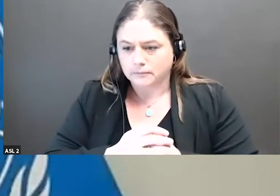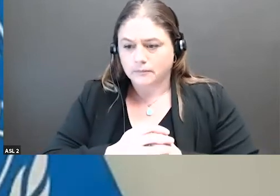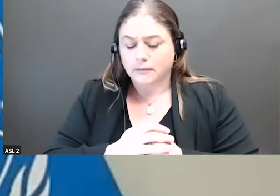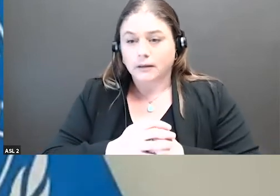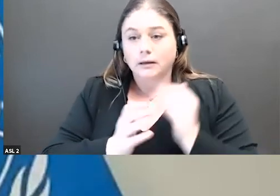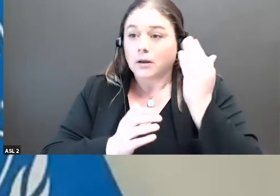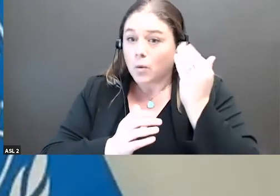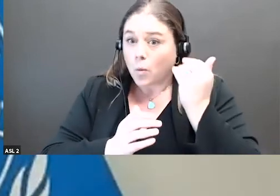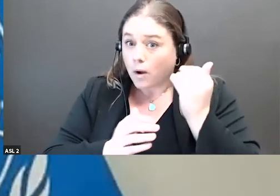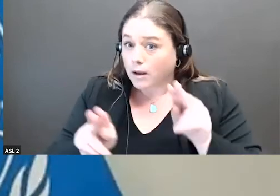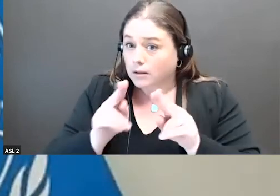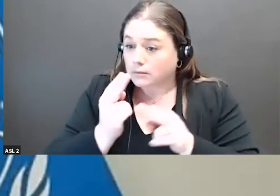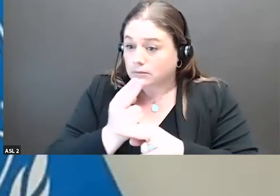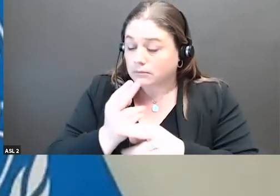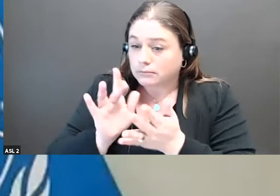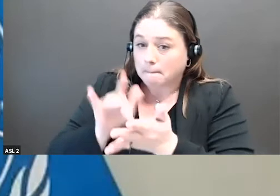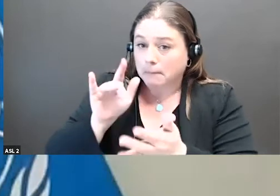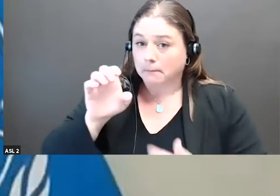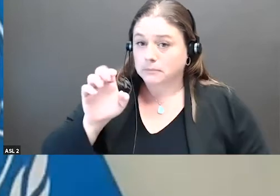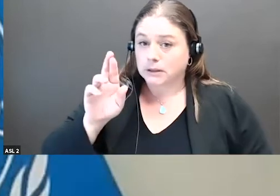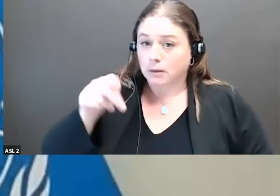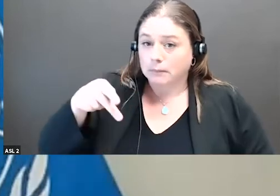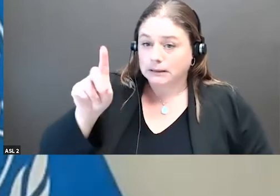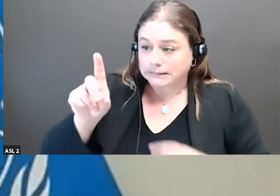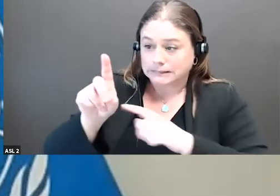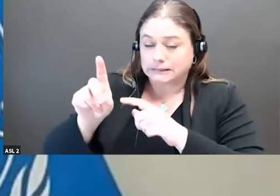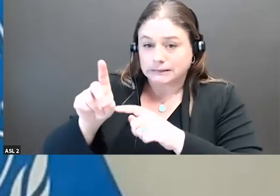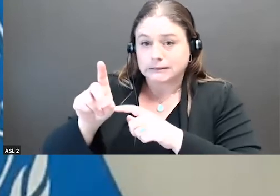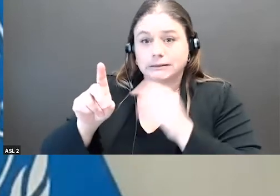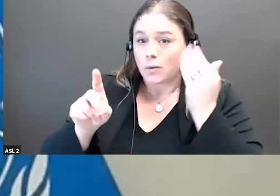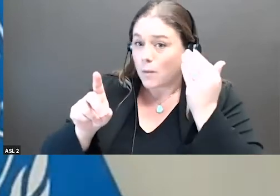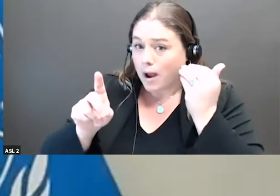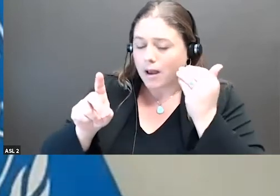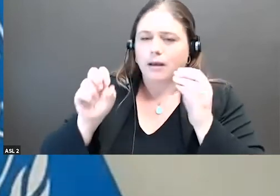is because it allows us to broaden the conversation and allows us to learn from others.